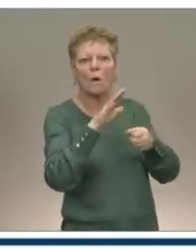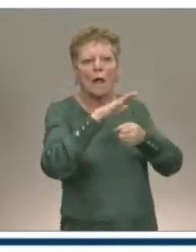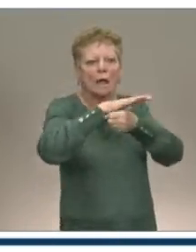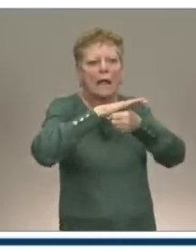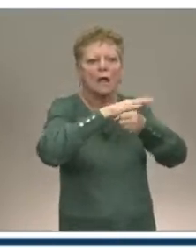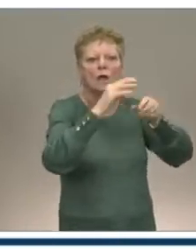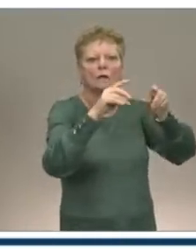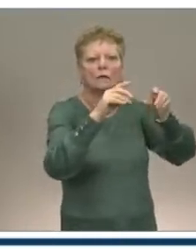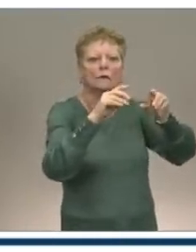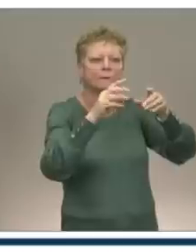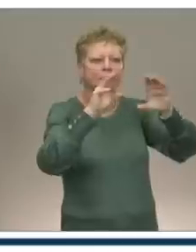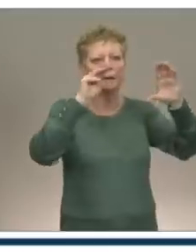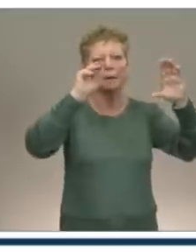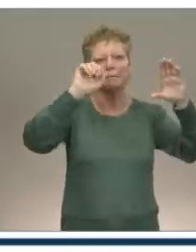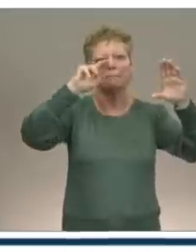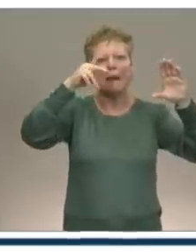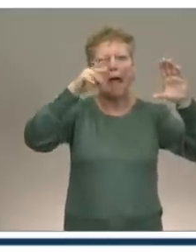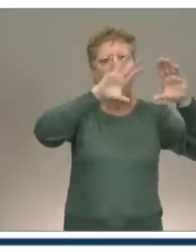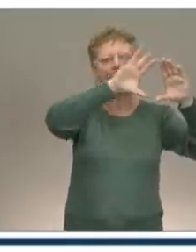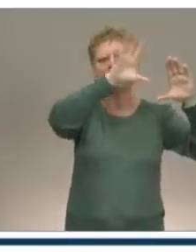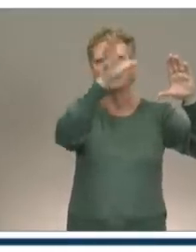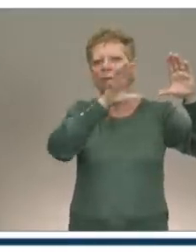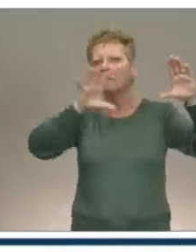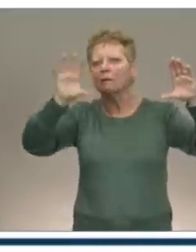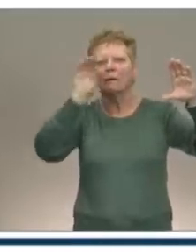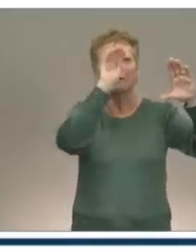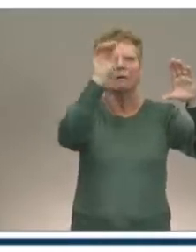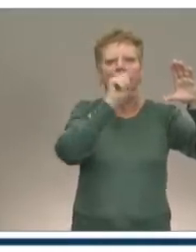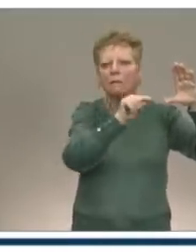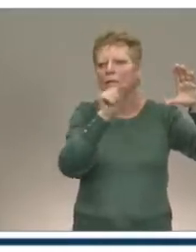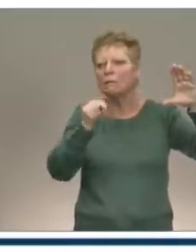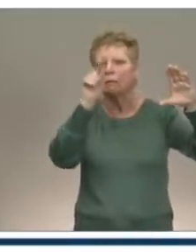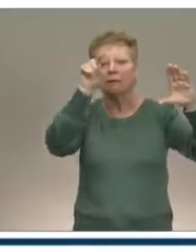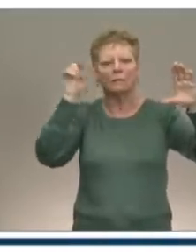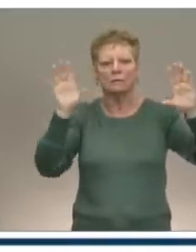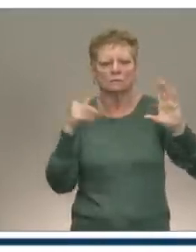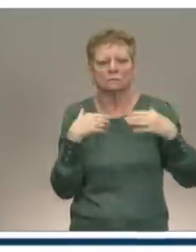do know is that where we have communities where there's like that community and